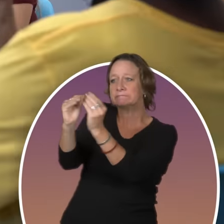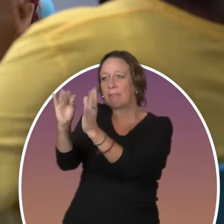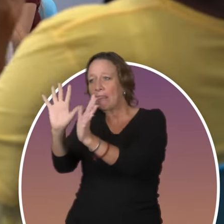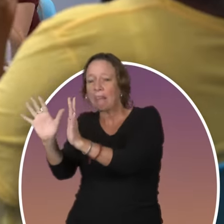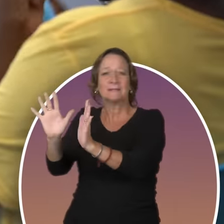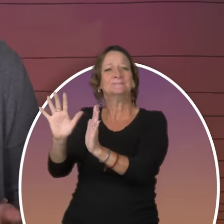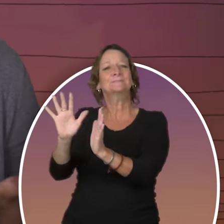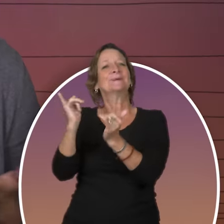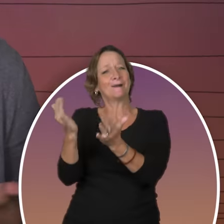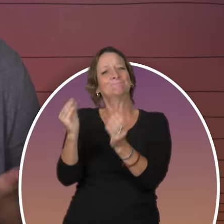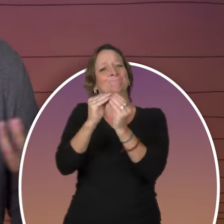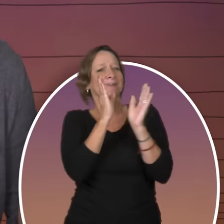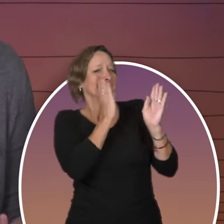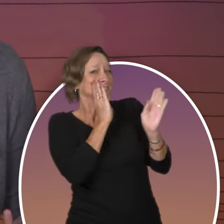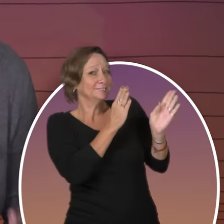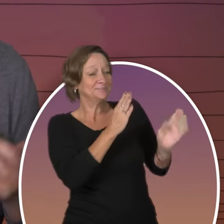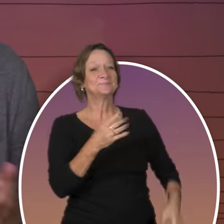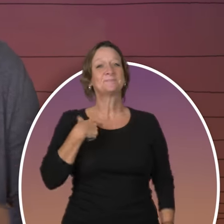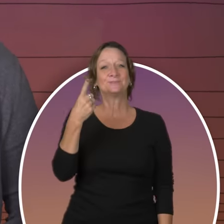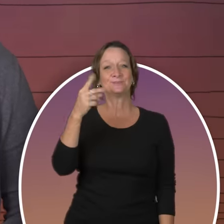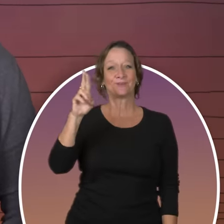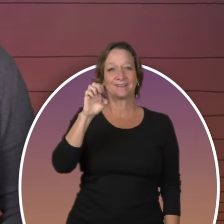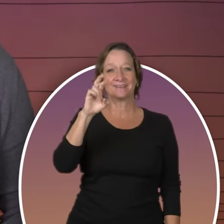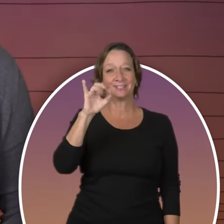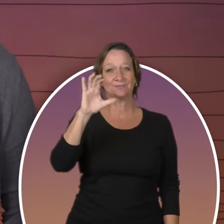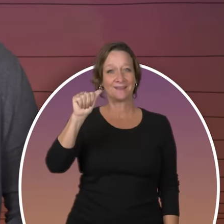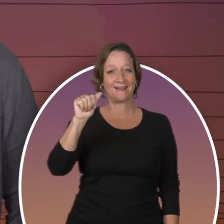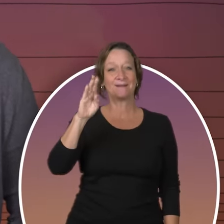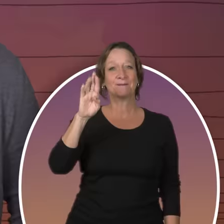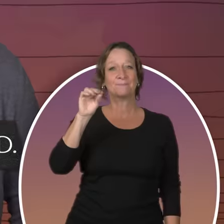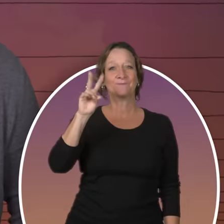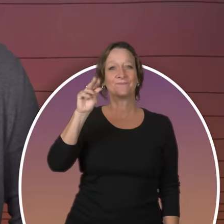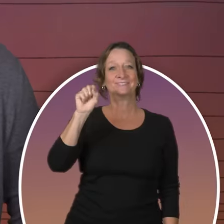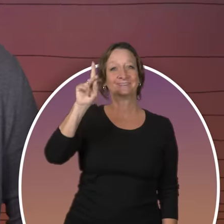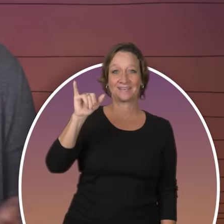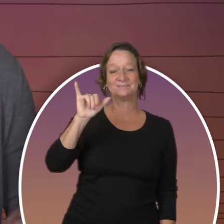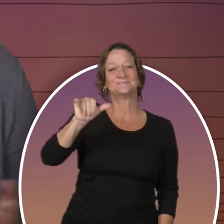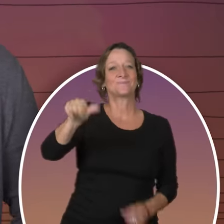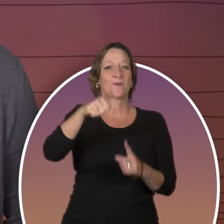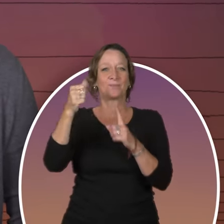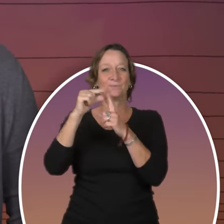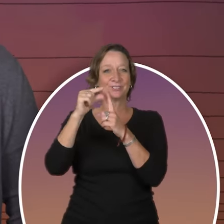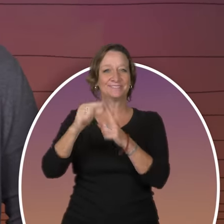And that signing needs less attempts at correction and more of our attention. I'm Dr. Erica Brozovsky, and this is Otherwords.